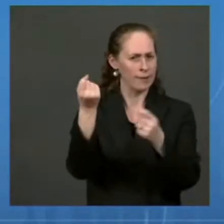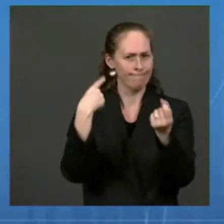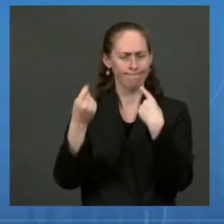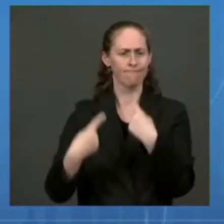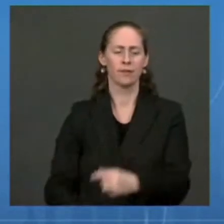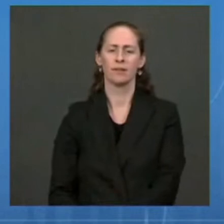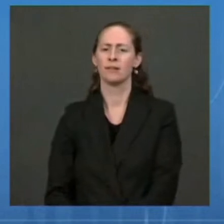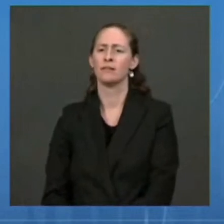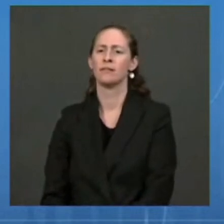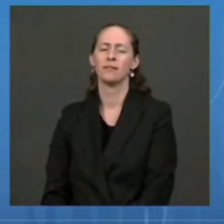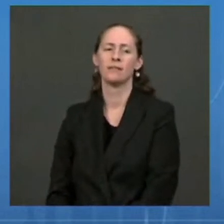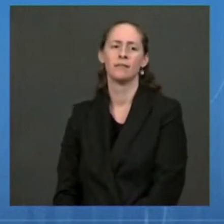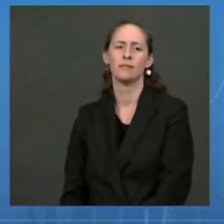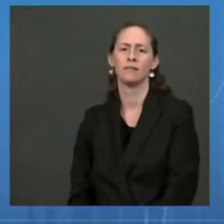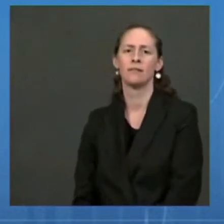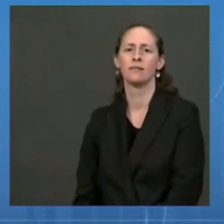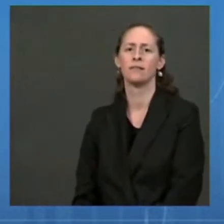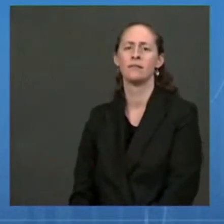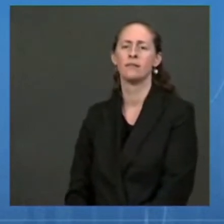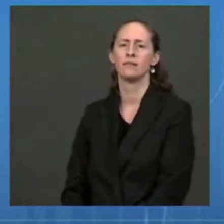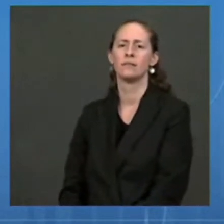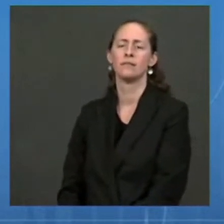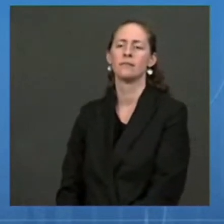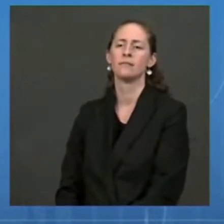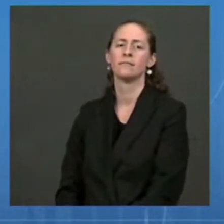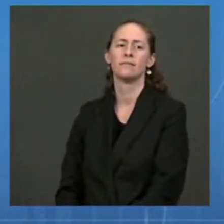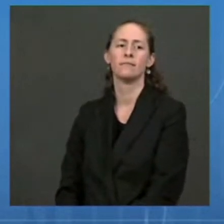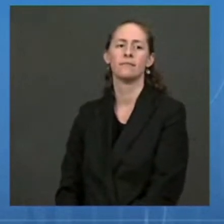KEVIN.